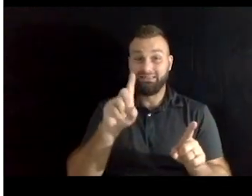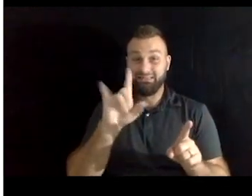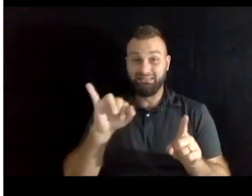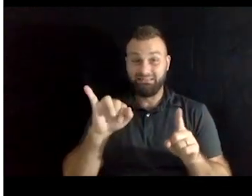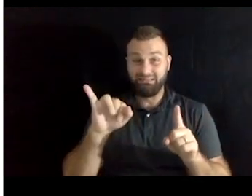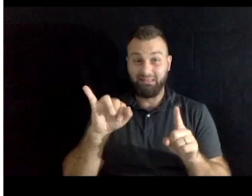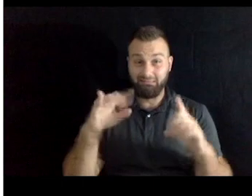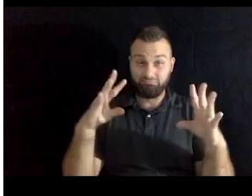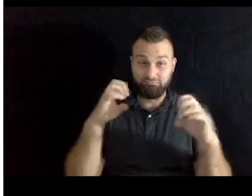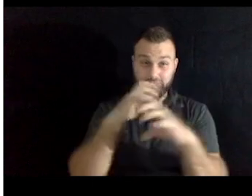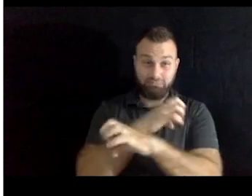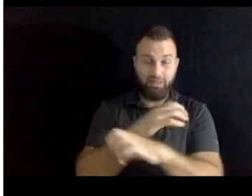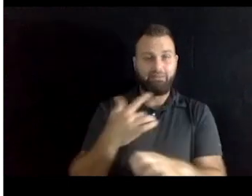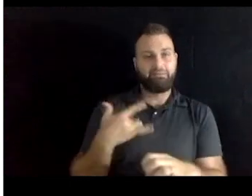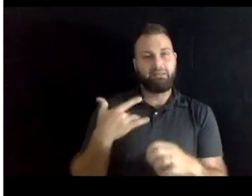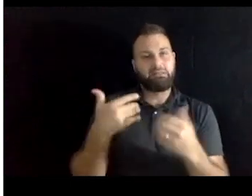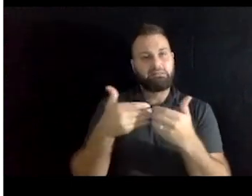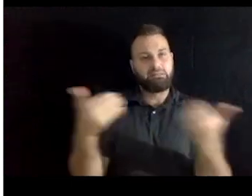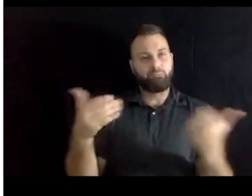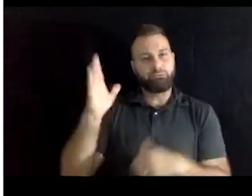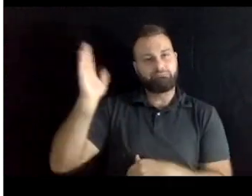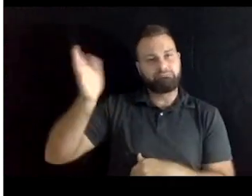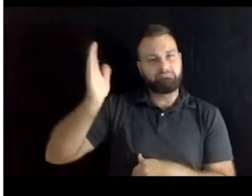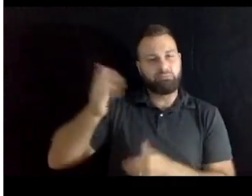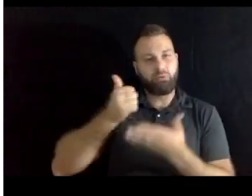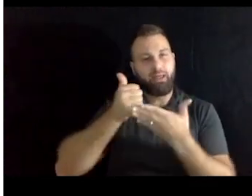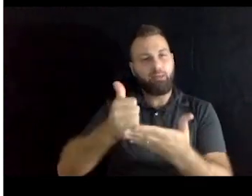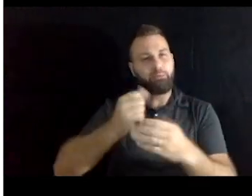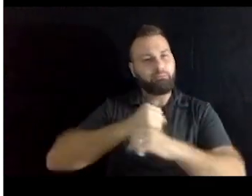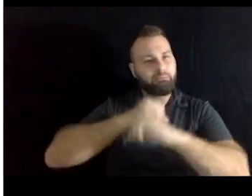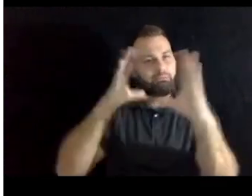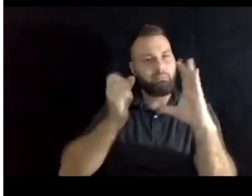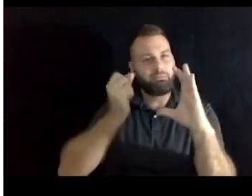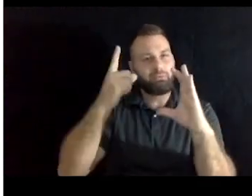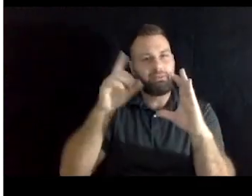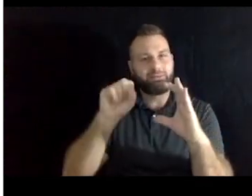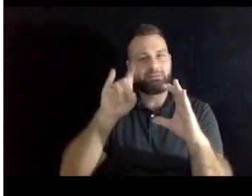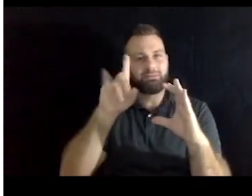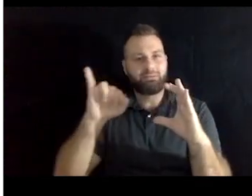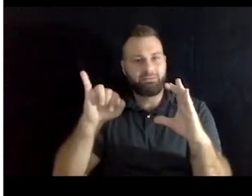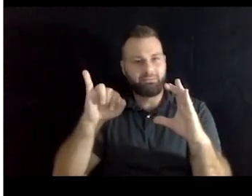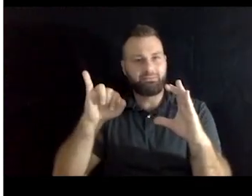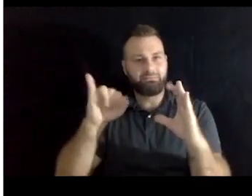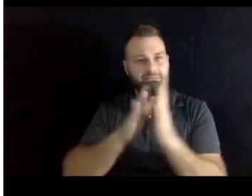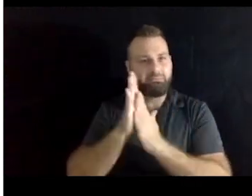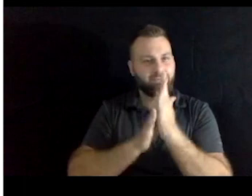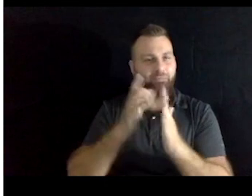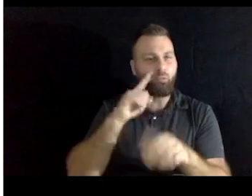Separate lecture to help you understand them, so I'm not going to go into that much detail.